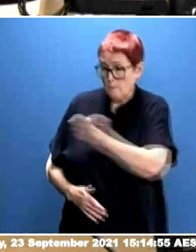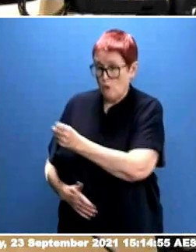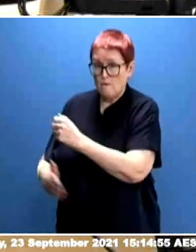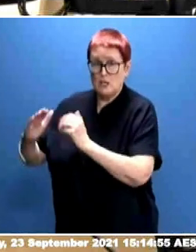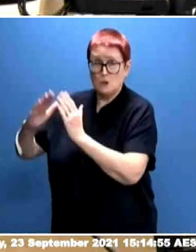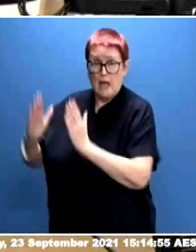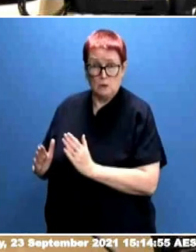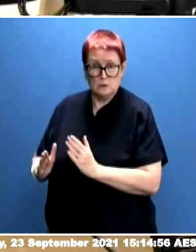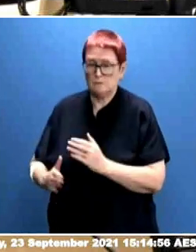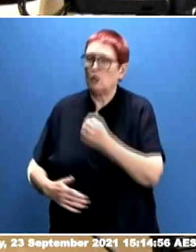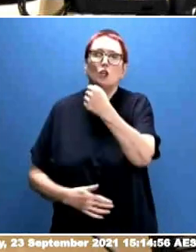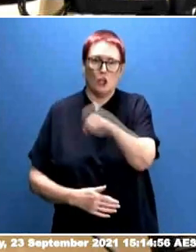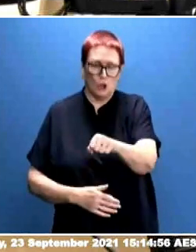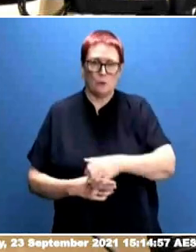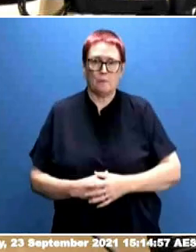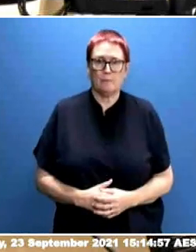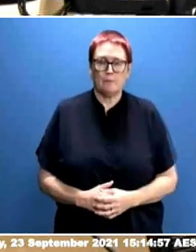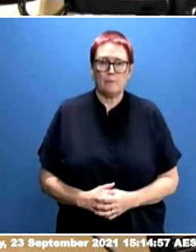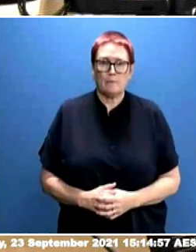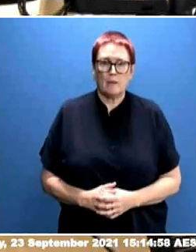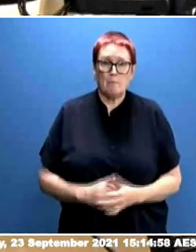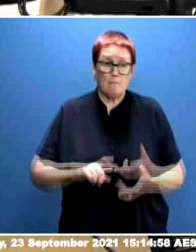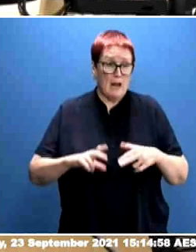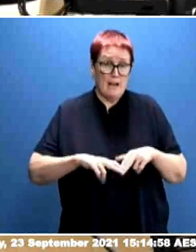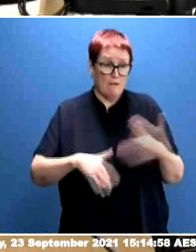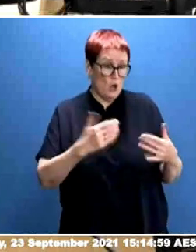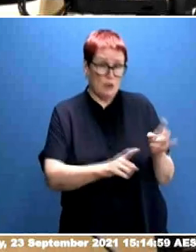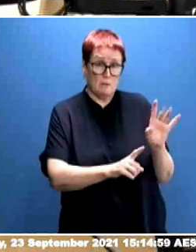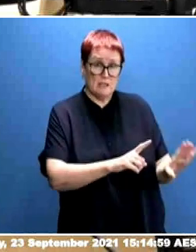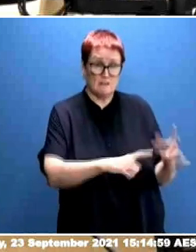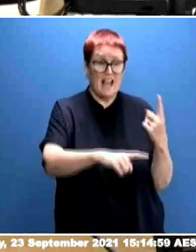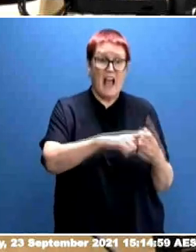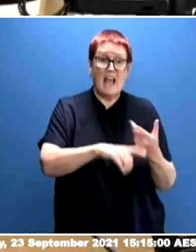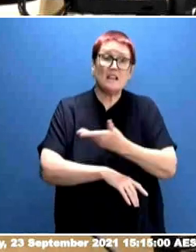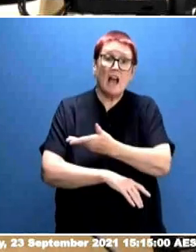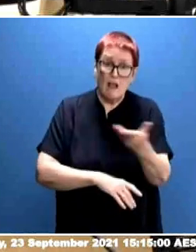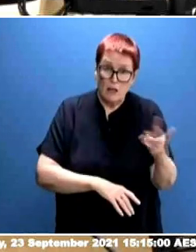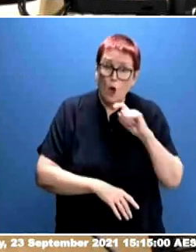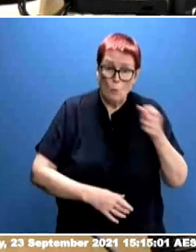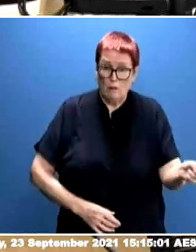But they might if it's to themselves and others? Yes.